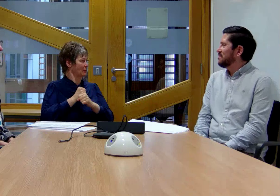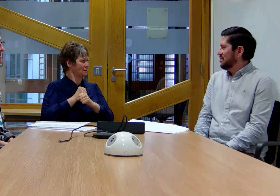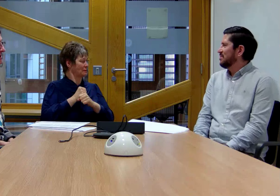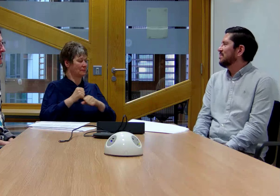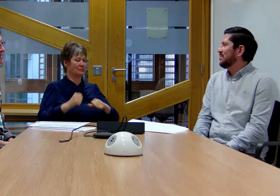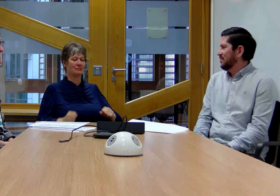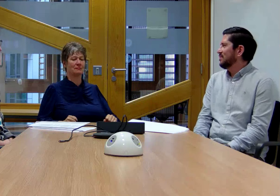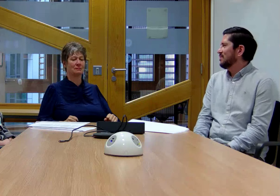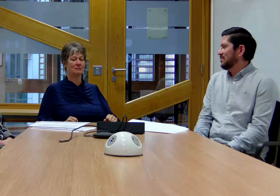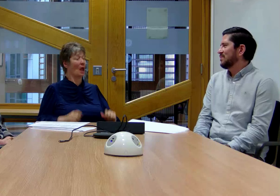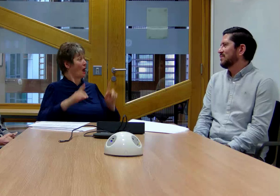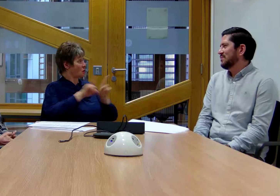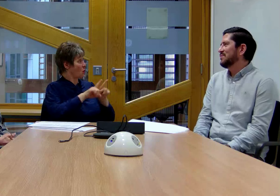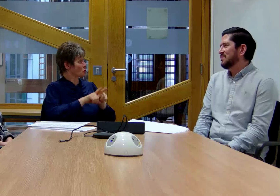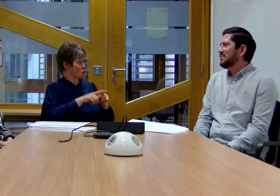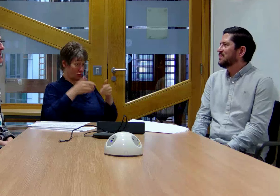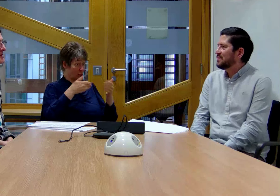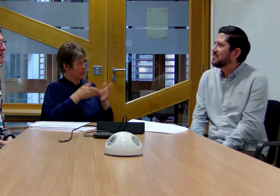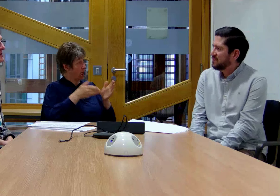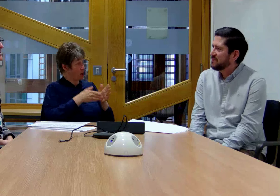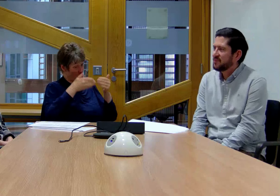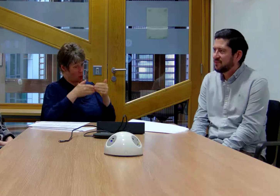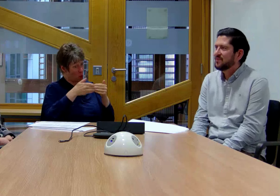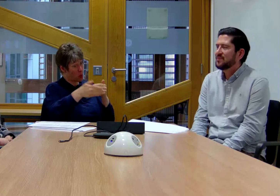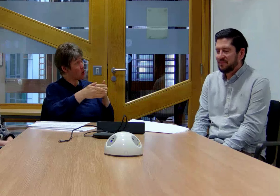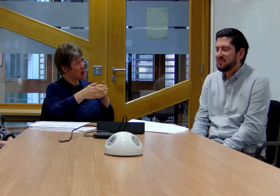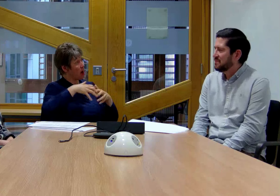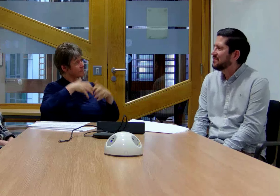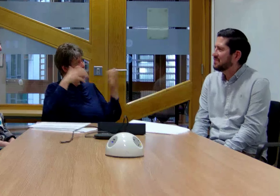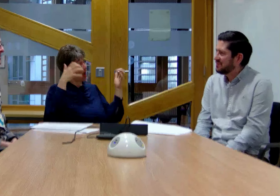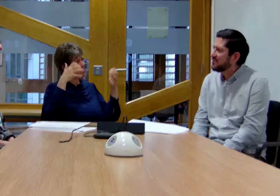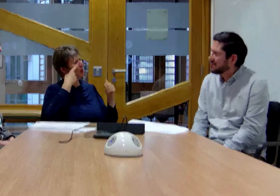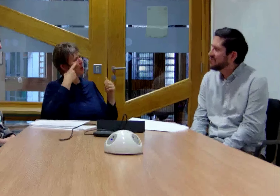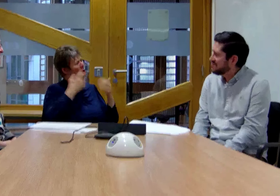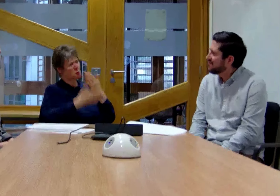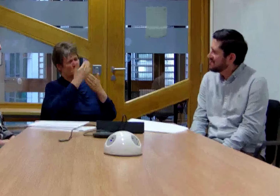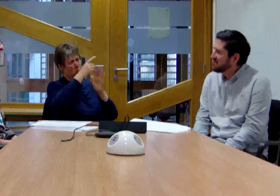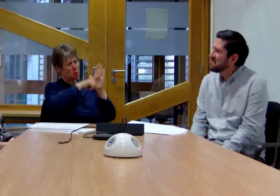As well as that, the Parliament is currently looking at some new legislation, it's called